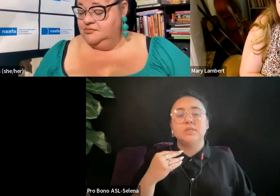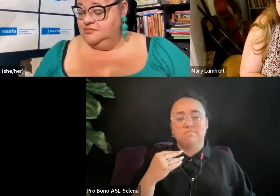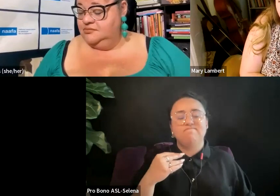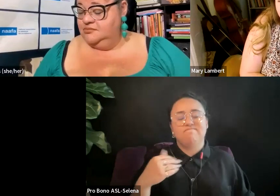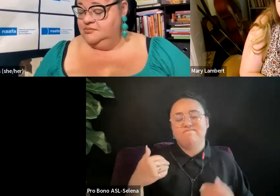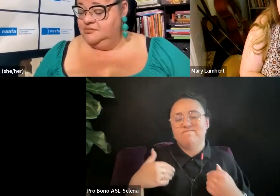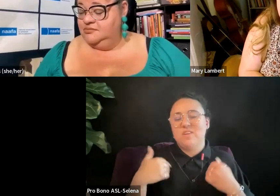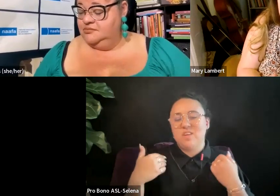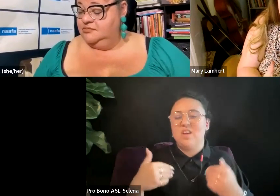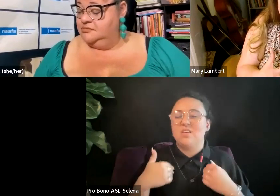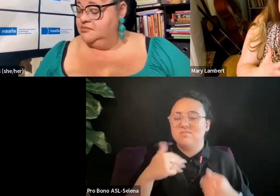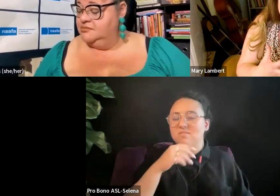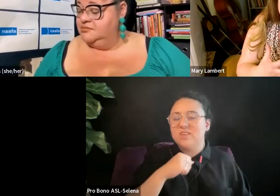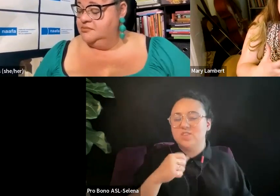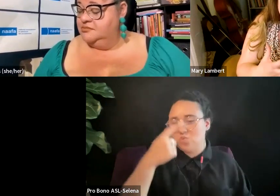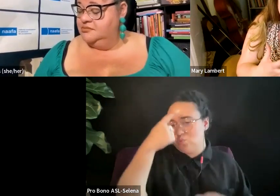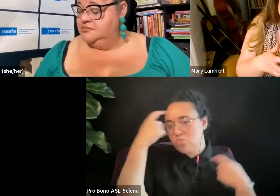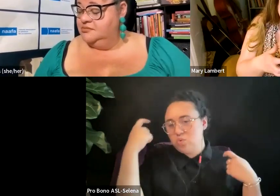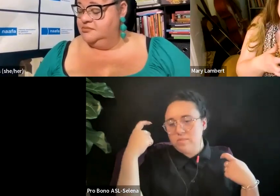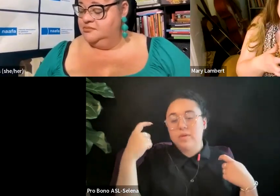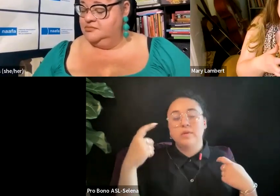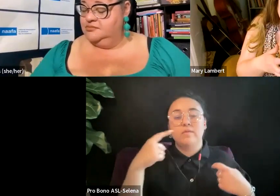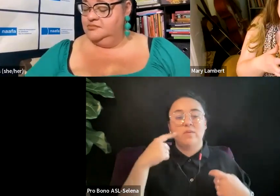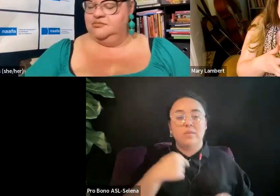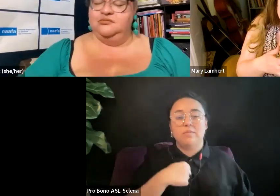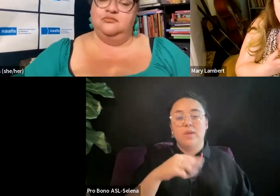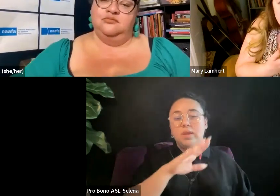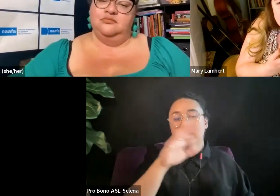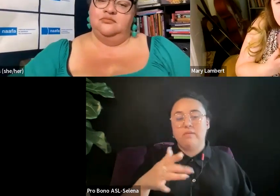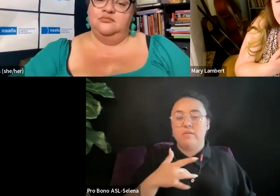And for me, I just didn't ever feel like I totally belonged.